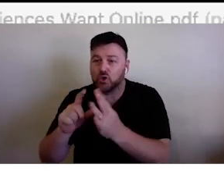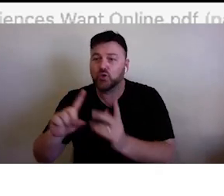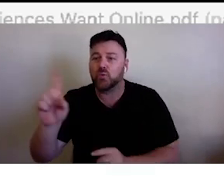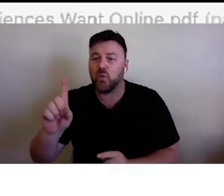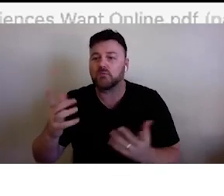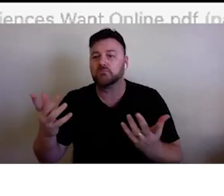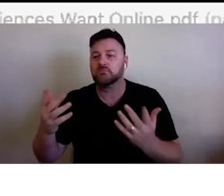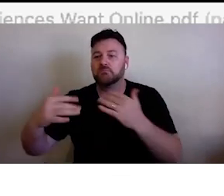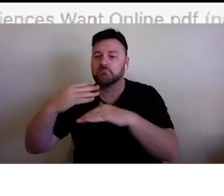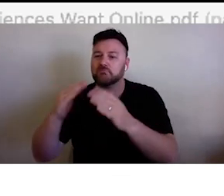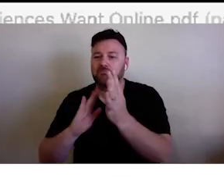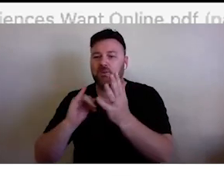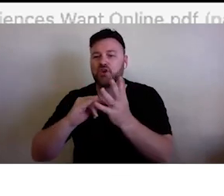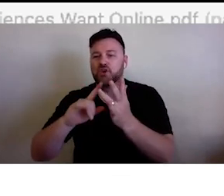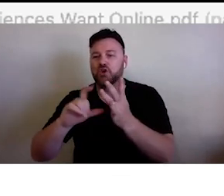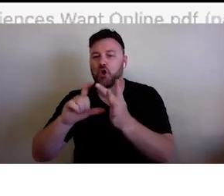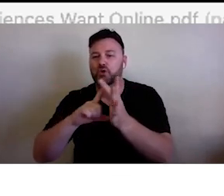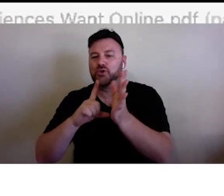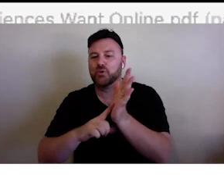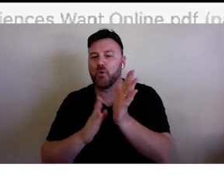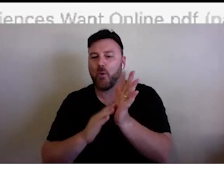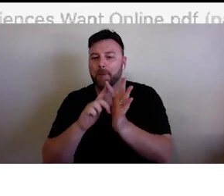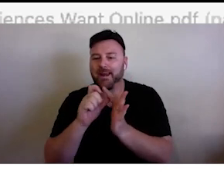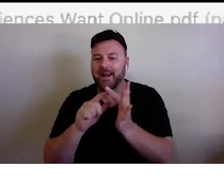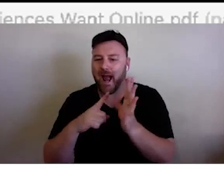penetration and internet use has grown even faster. We're seeing more